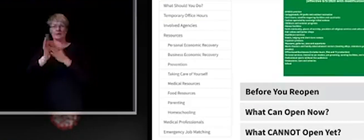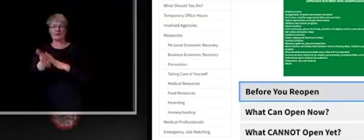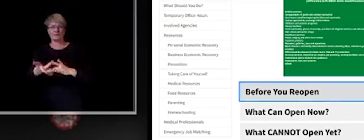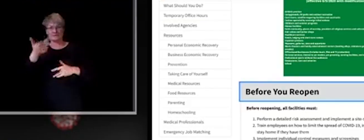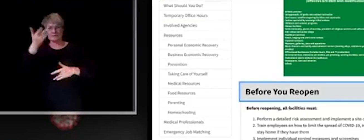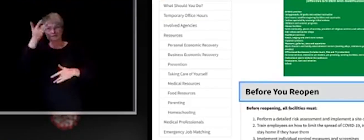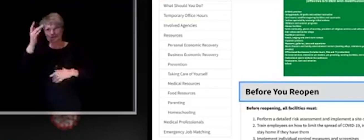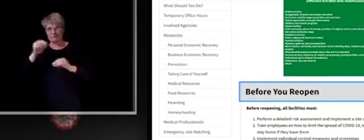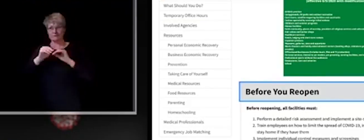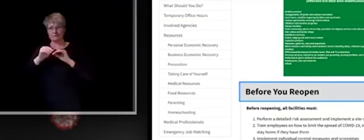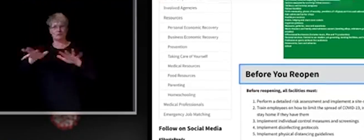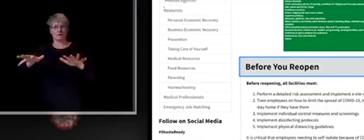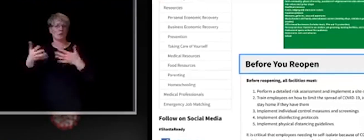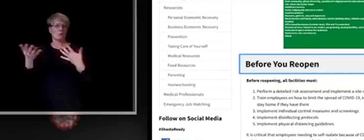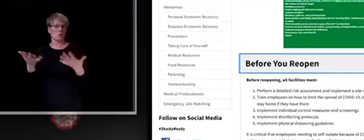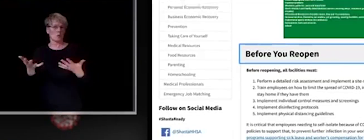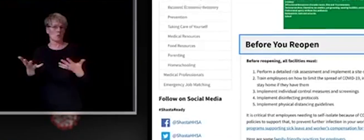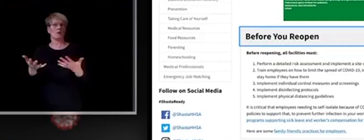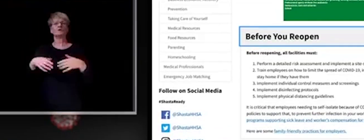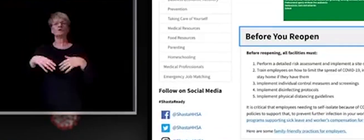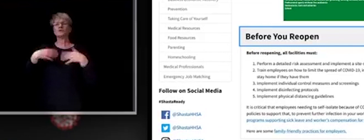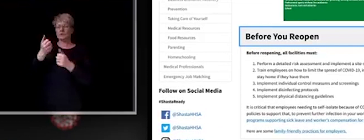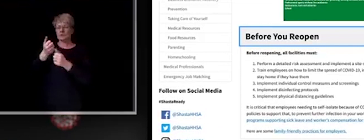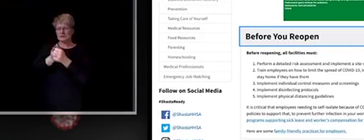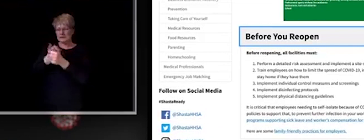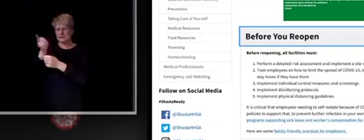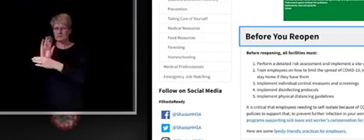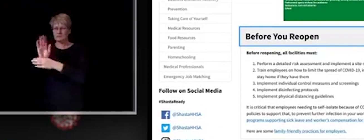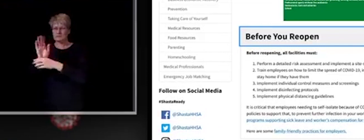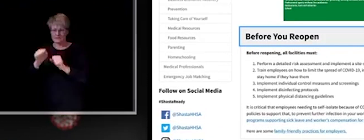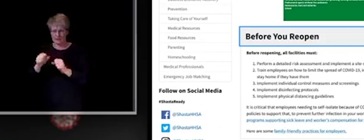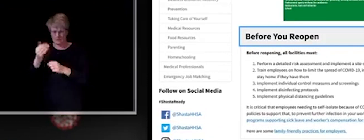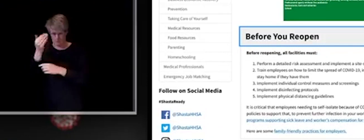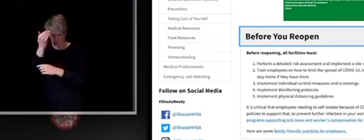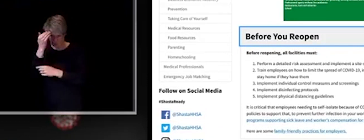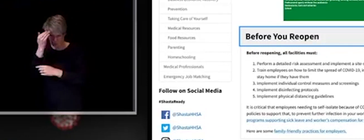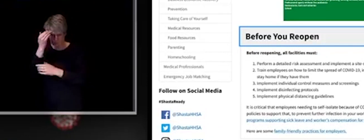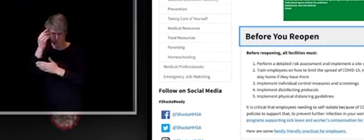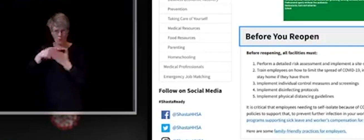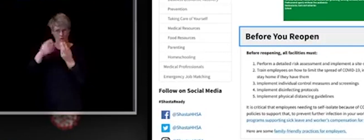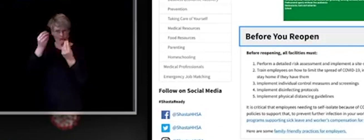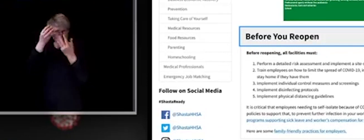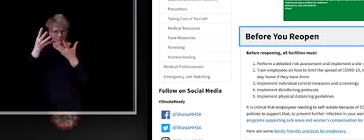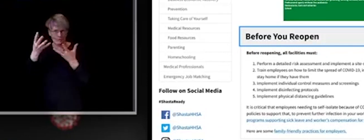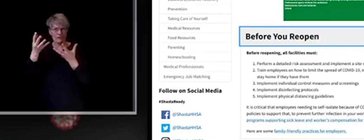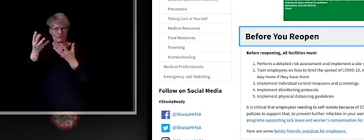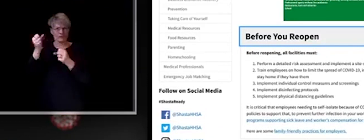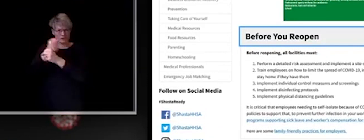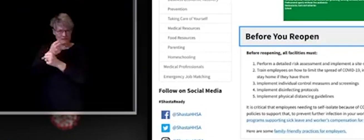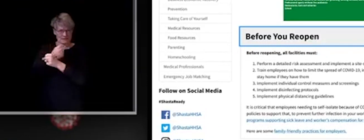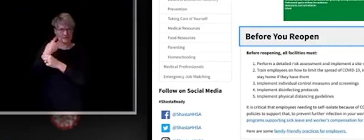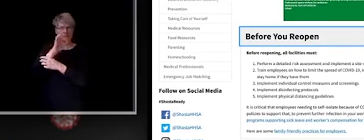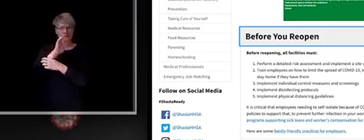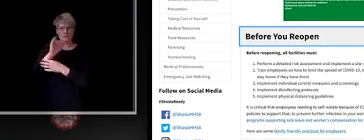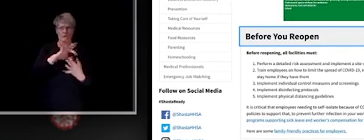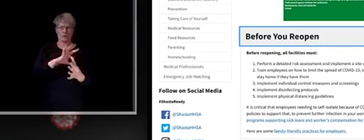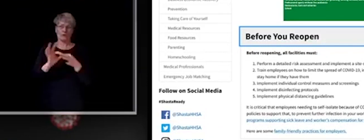guidance and the public is aware about what our data looks like at that time. So…am